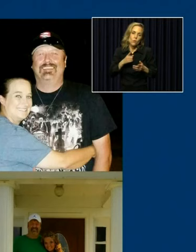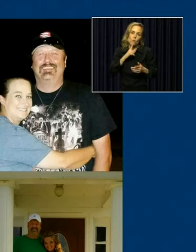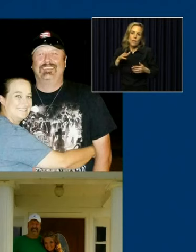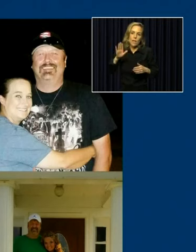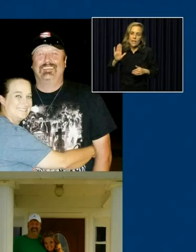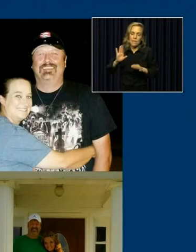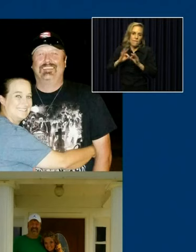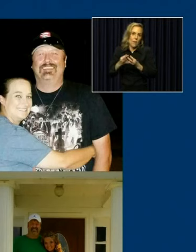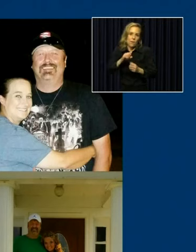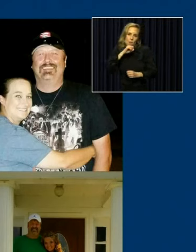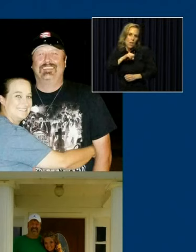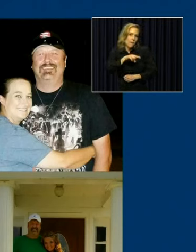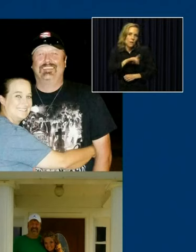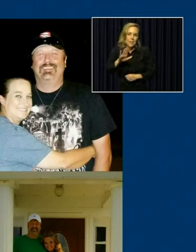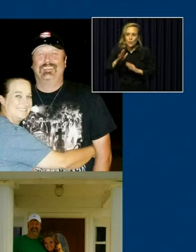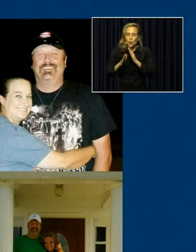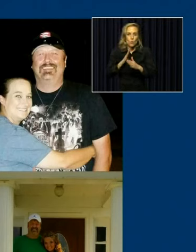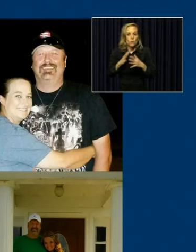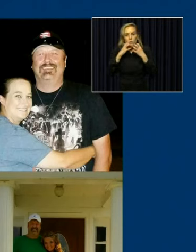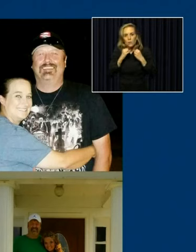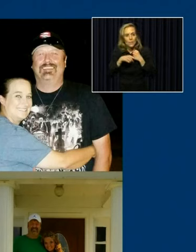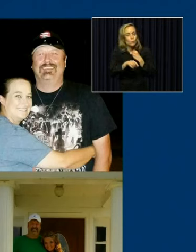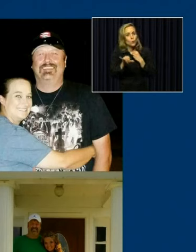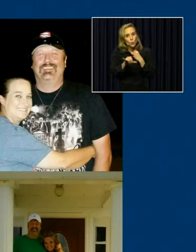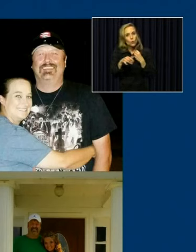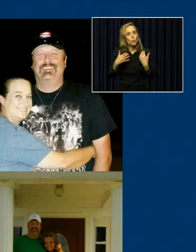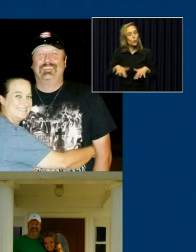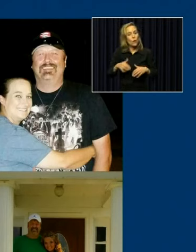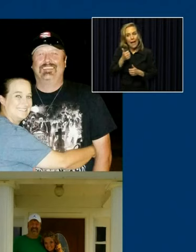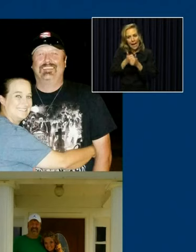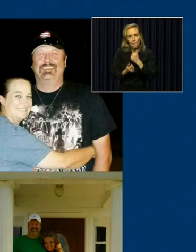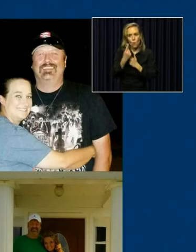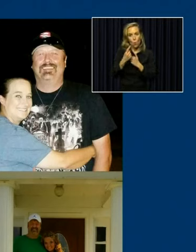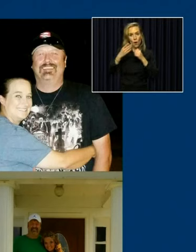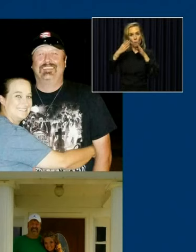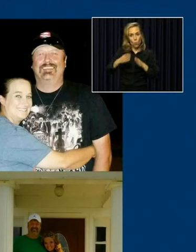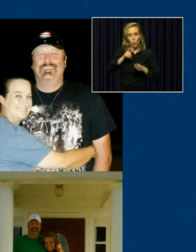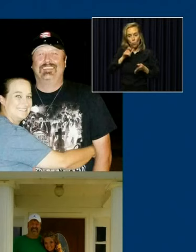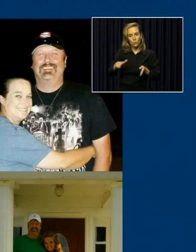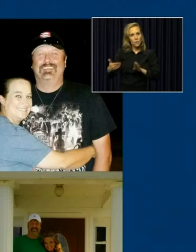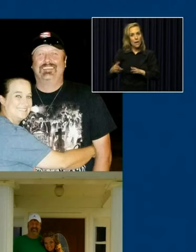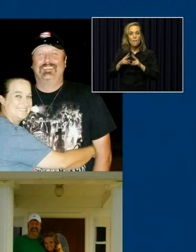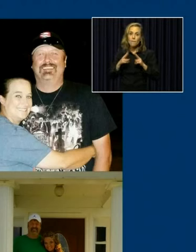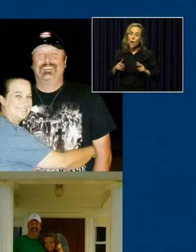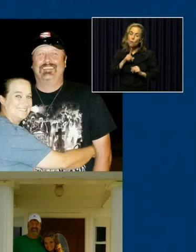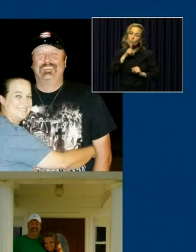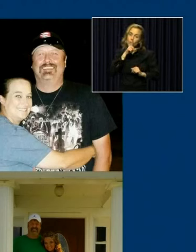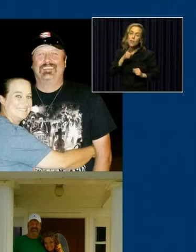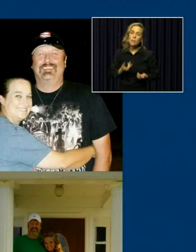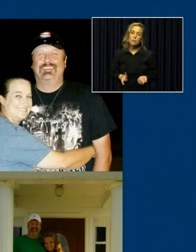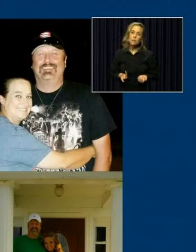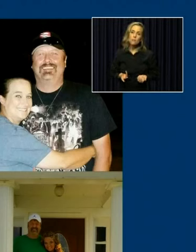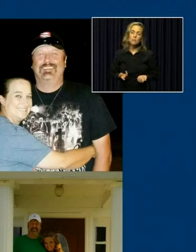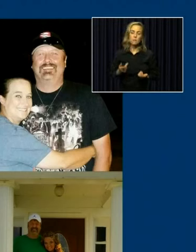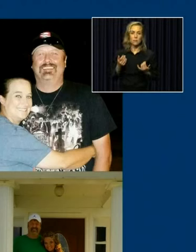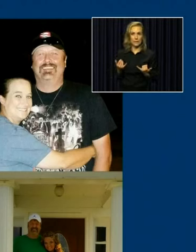AND INSISTED THAT HE BE HELPED UP THERE AND QUARANTINED UP THERE TO NOT BRING IT HOME TO